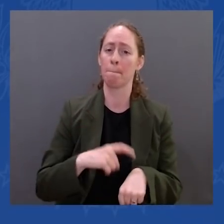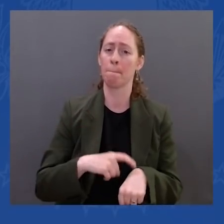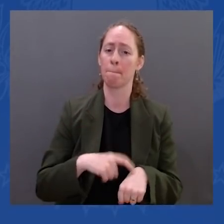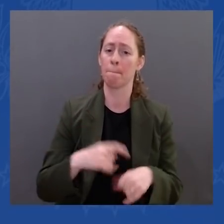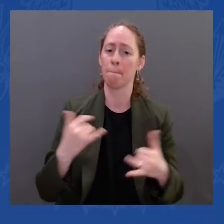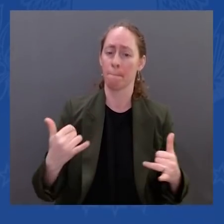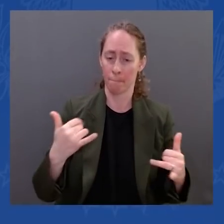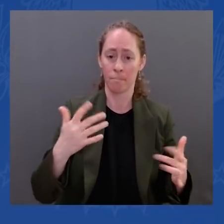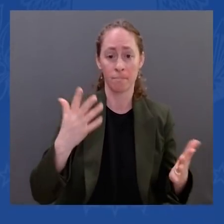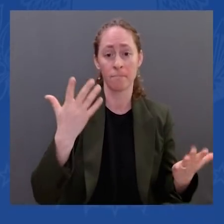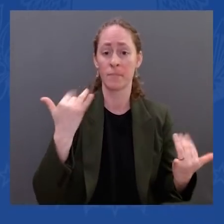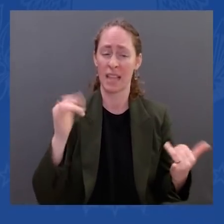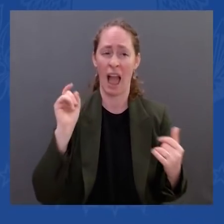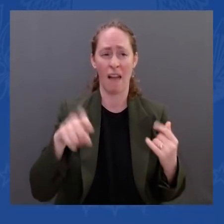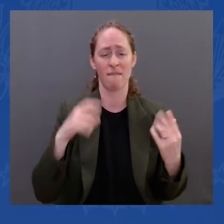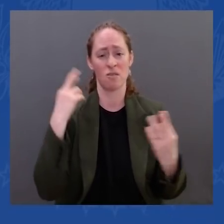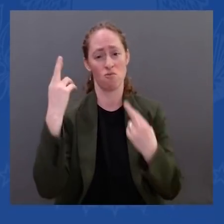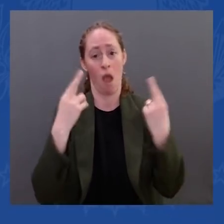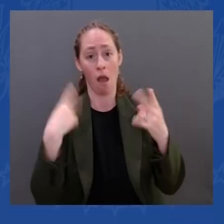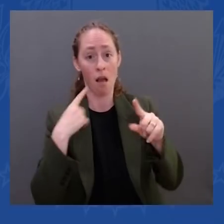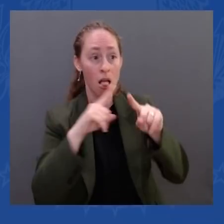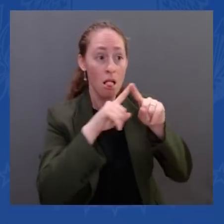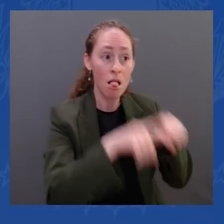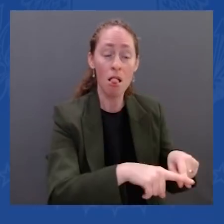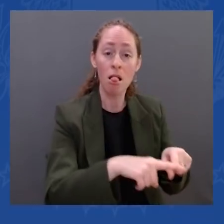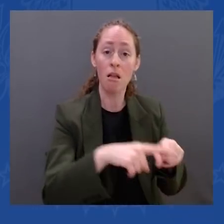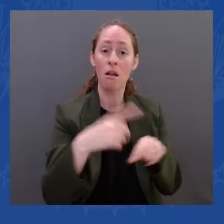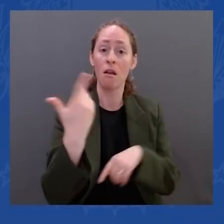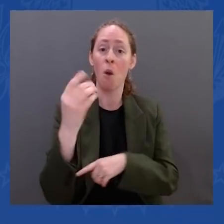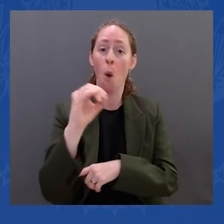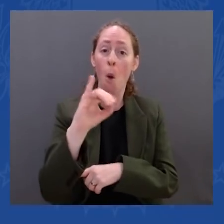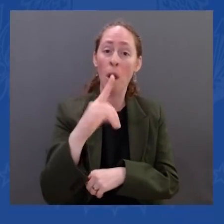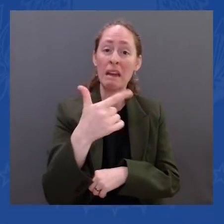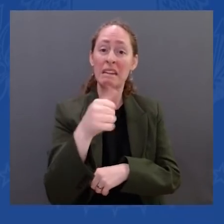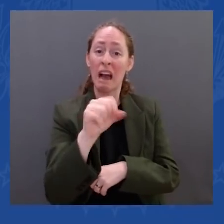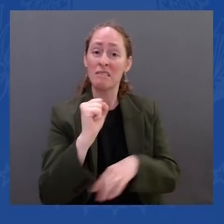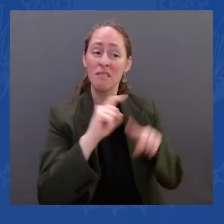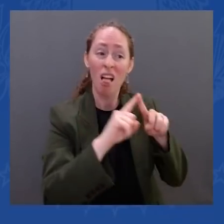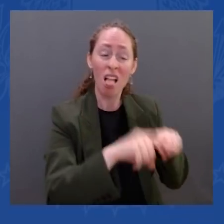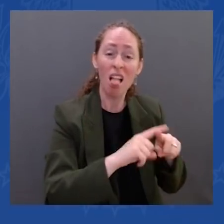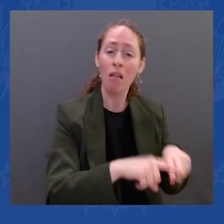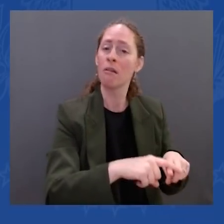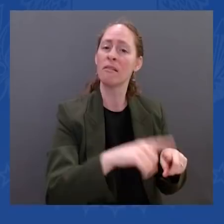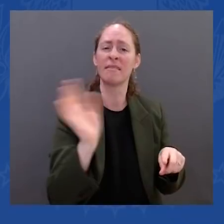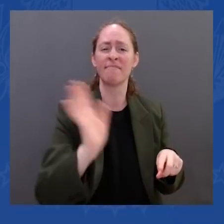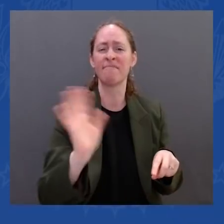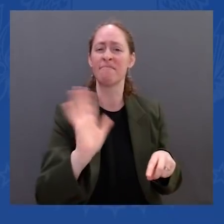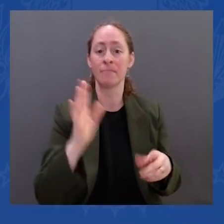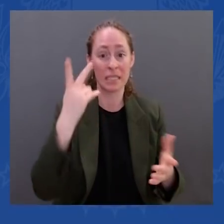You see what Europe is doing relative to the importation of Russian gas. You see what -- anyway, I won't go through it all, but --